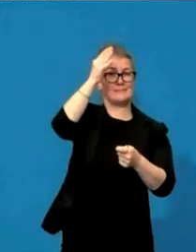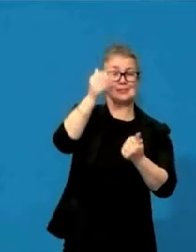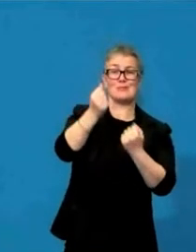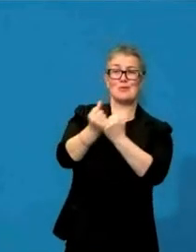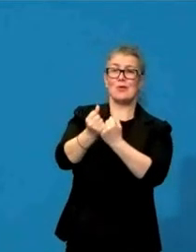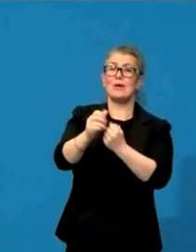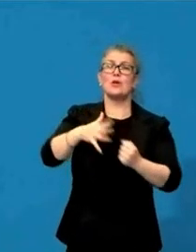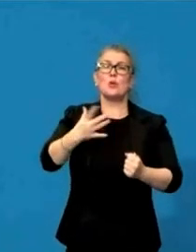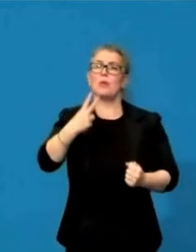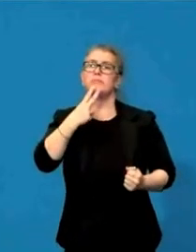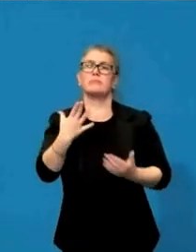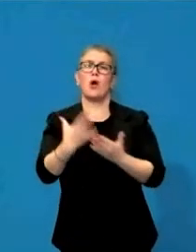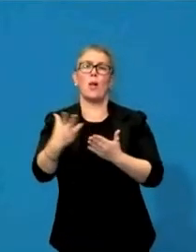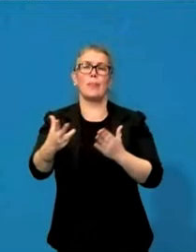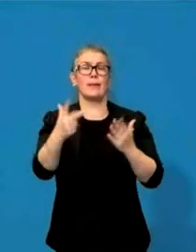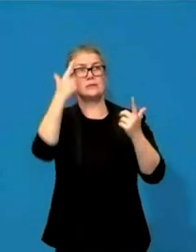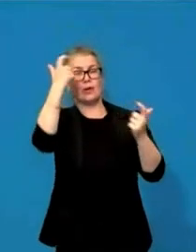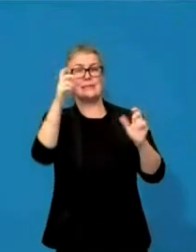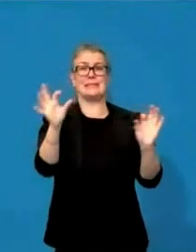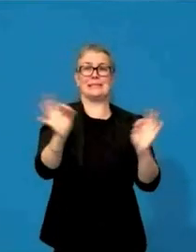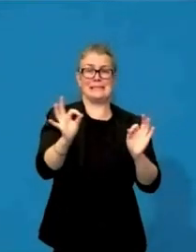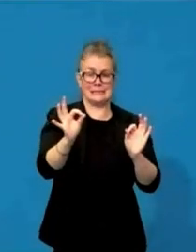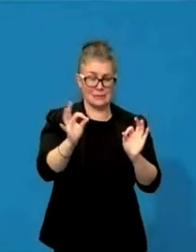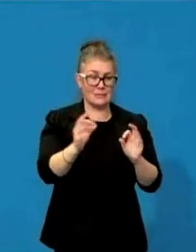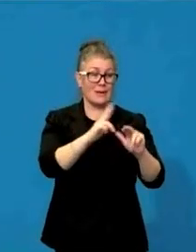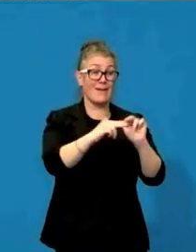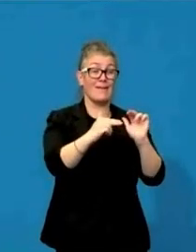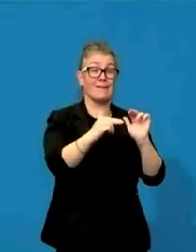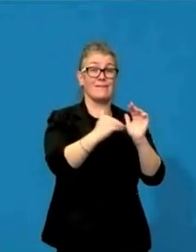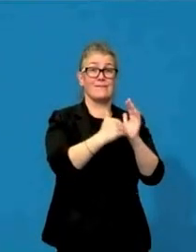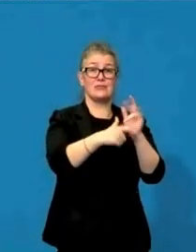But the - yeah, the - in Fitzroy Crossing, for instance, a good example is that there